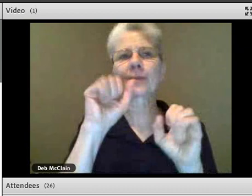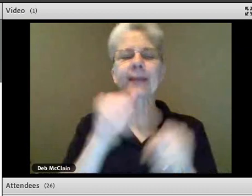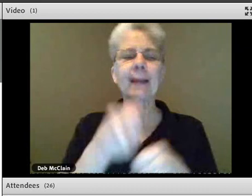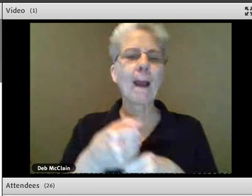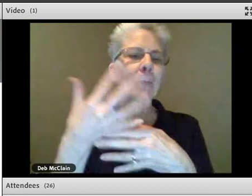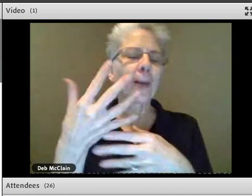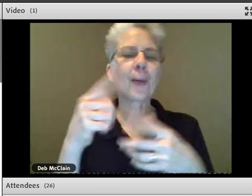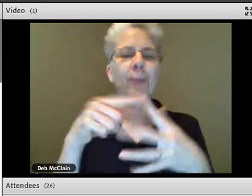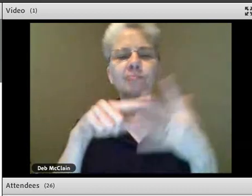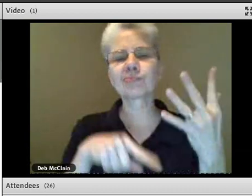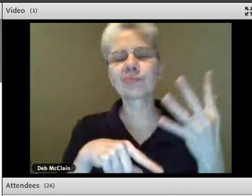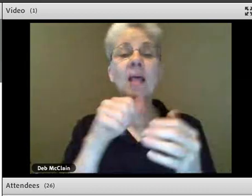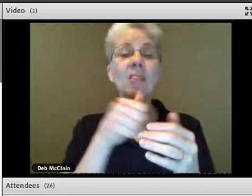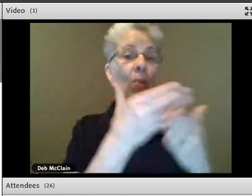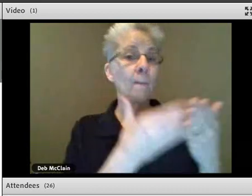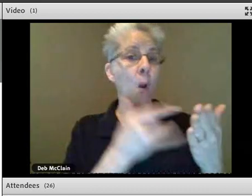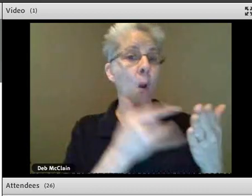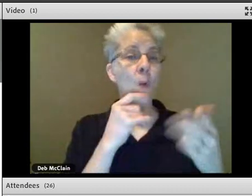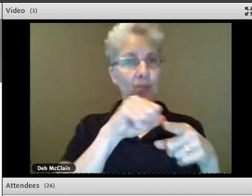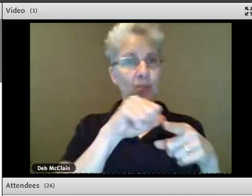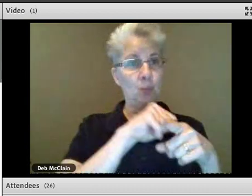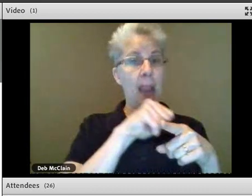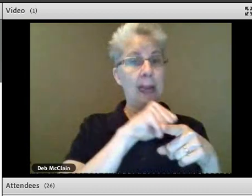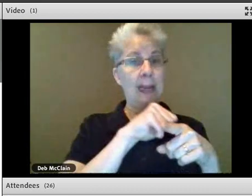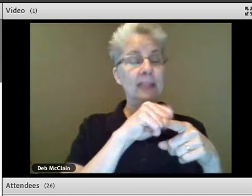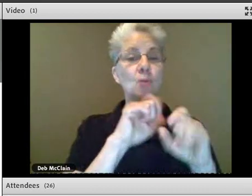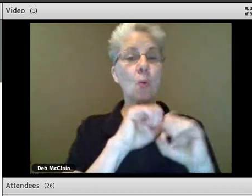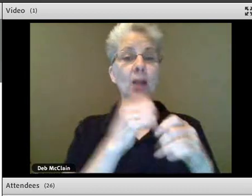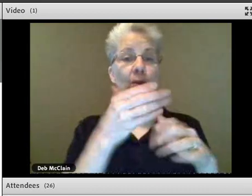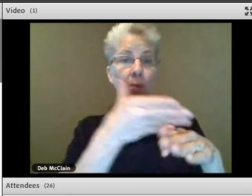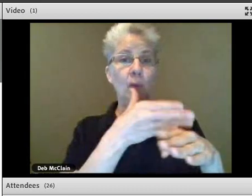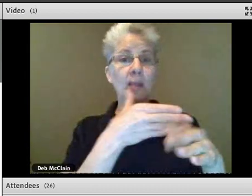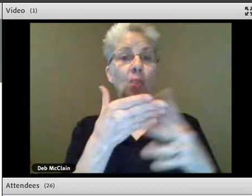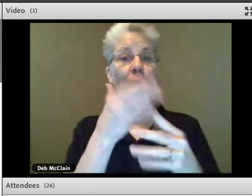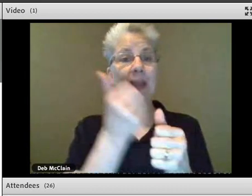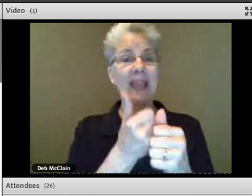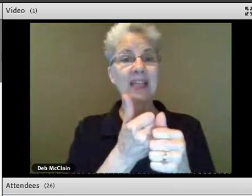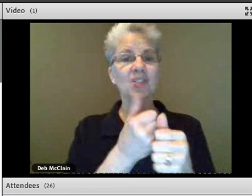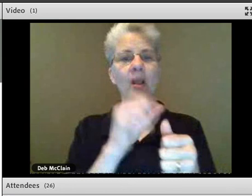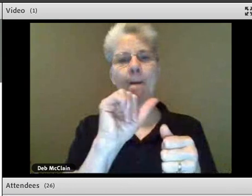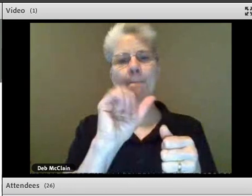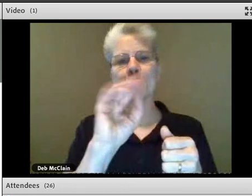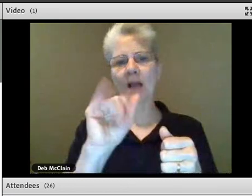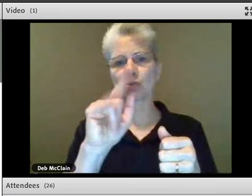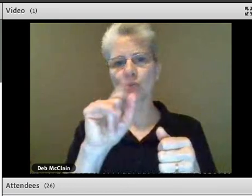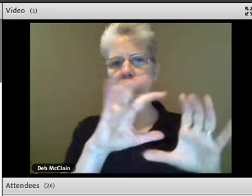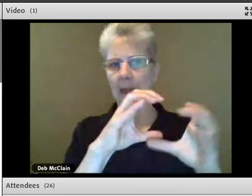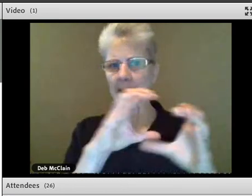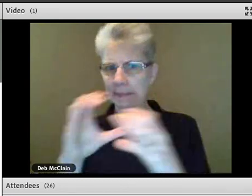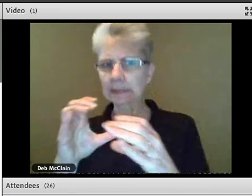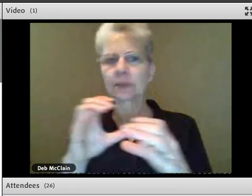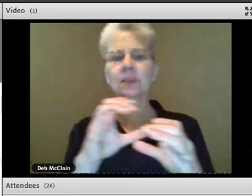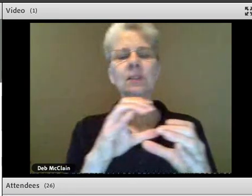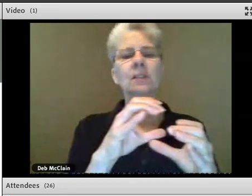and then the other side of it is their training workflow, so how do you progress through each training module? And then the course calendar let's you know